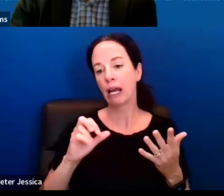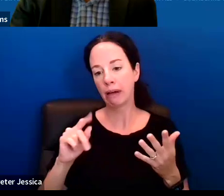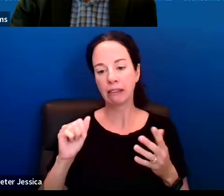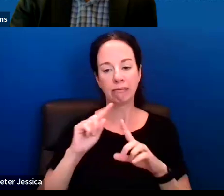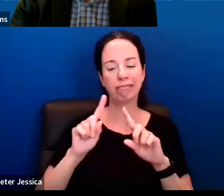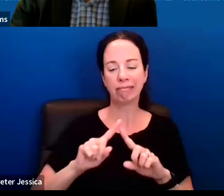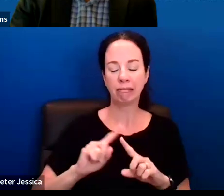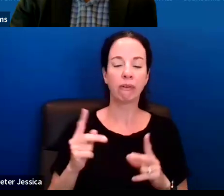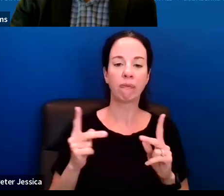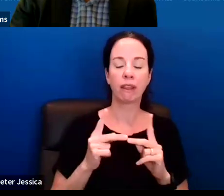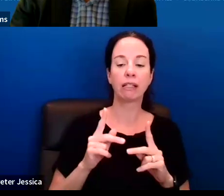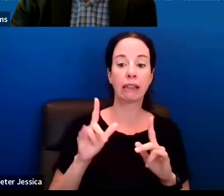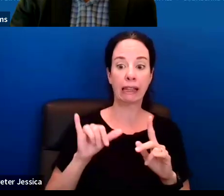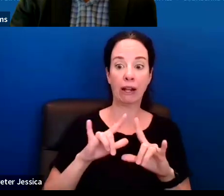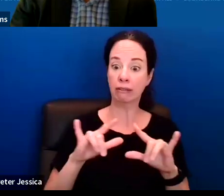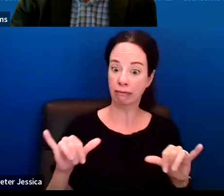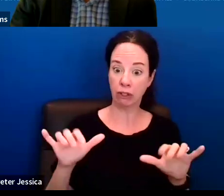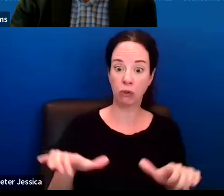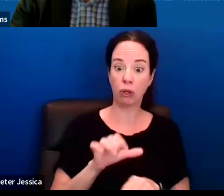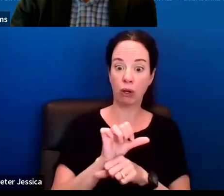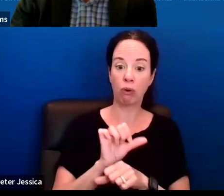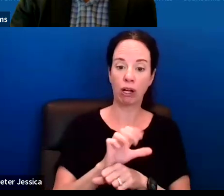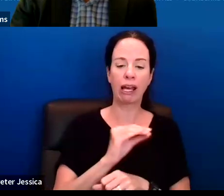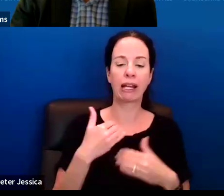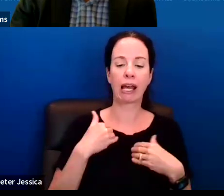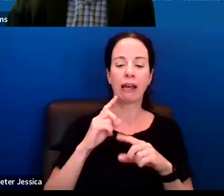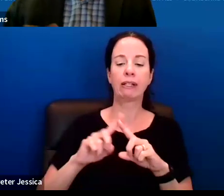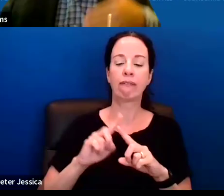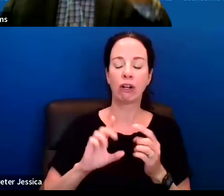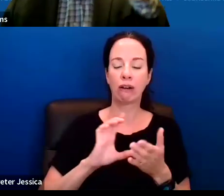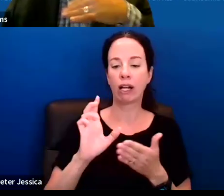we're simultaneously doing work, and there's these different funding programs, and so, you know,